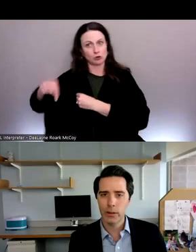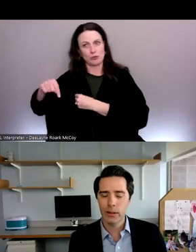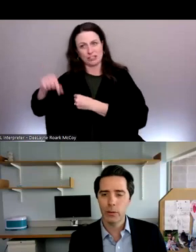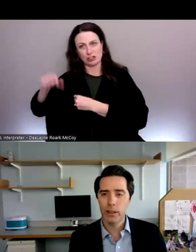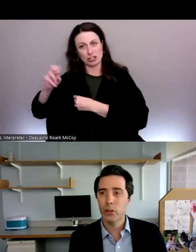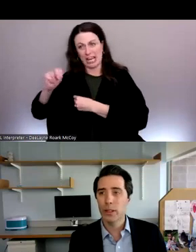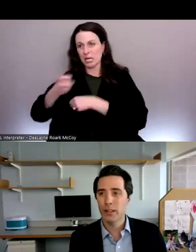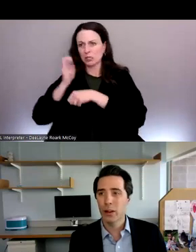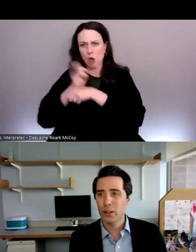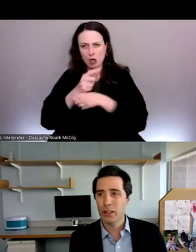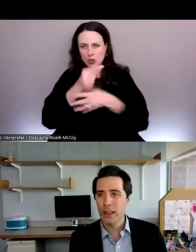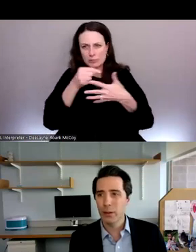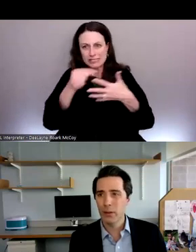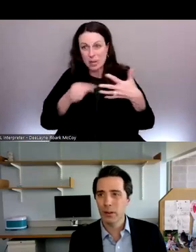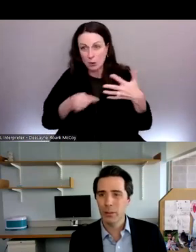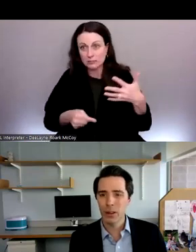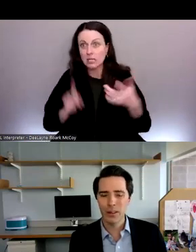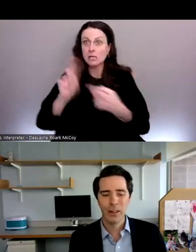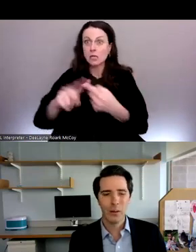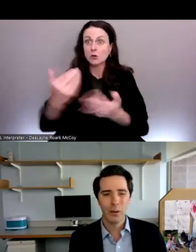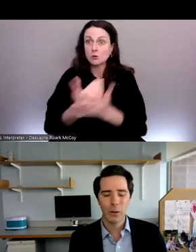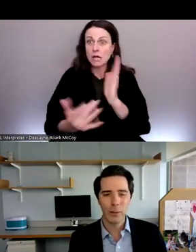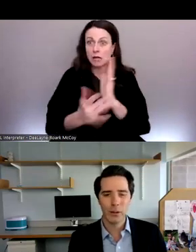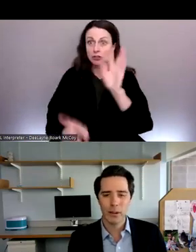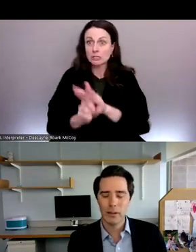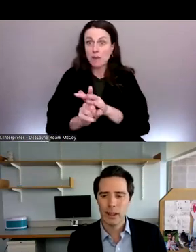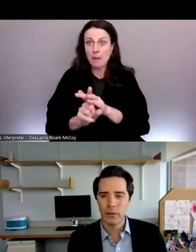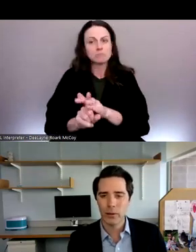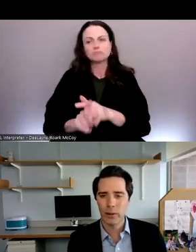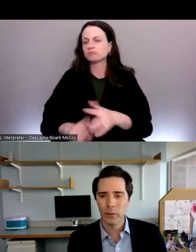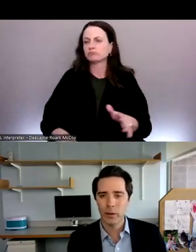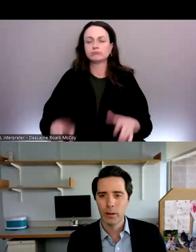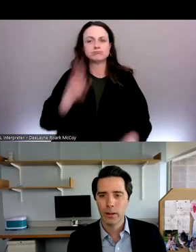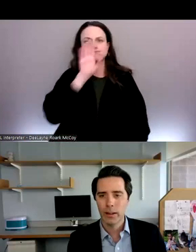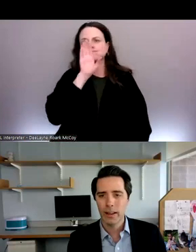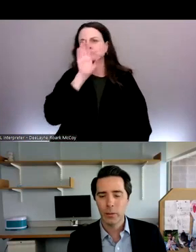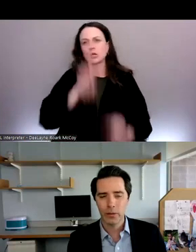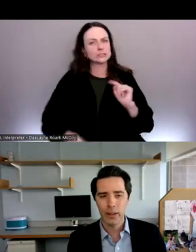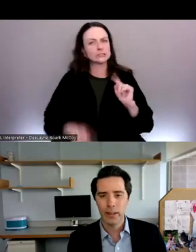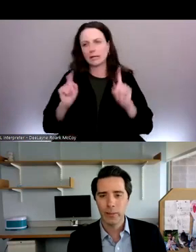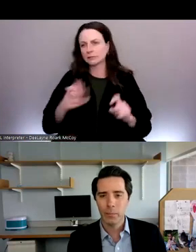until these new technologies came up came along we weren't able to test for